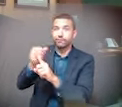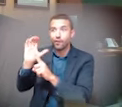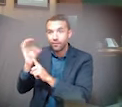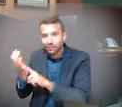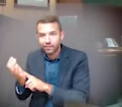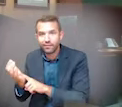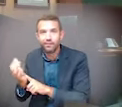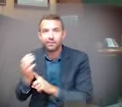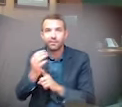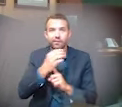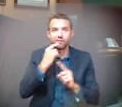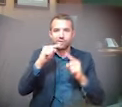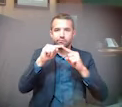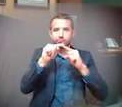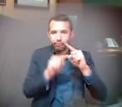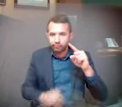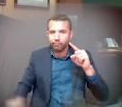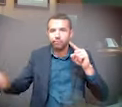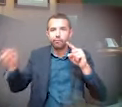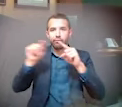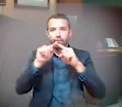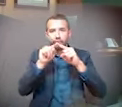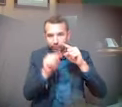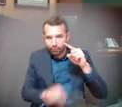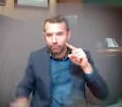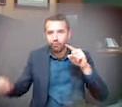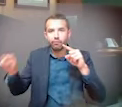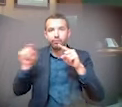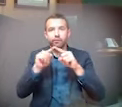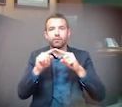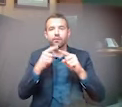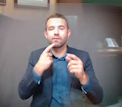we continuously have to be putting forth images to say